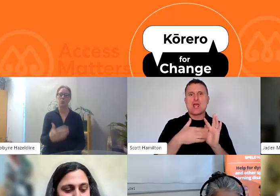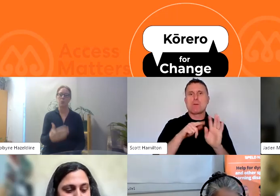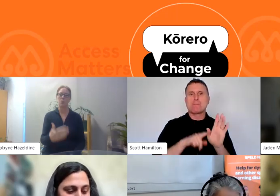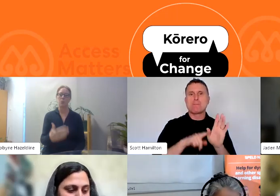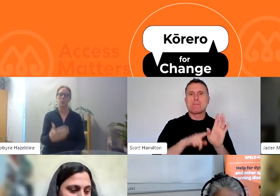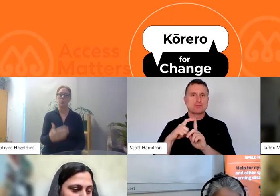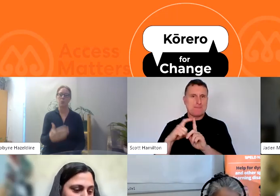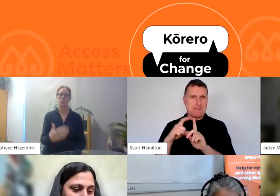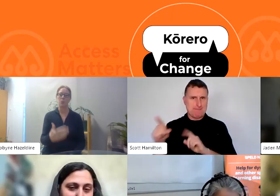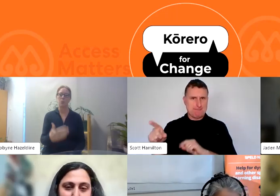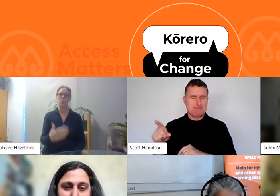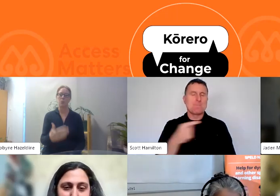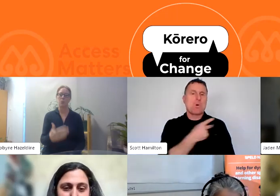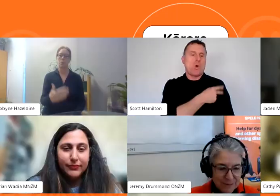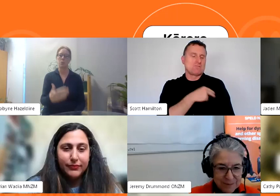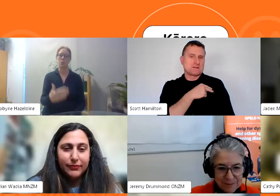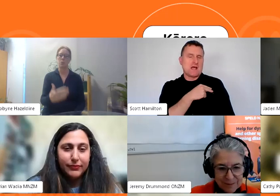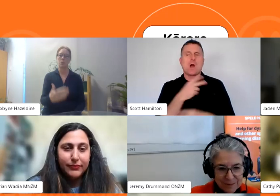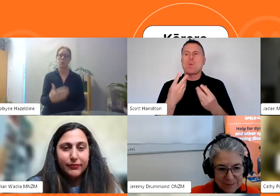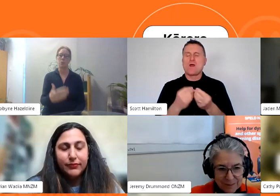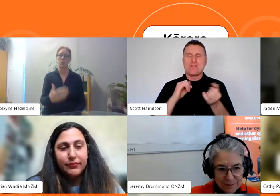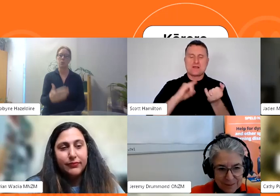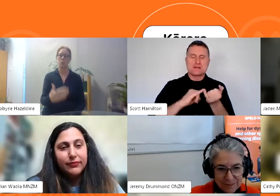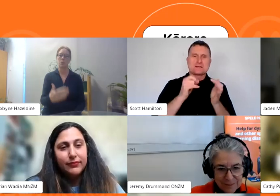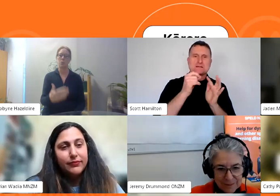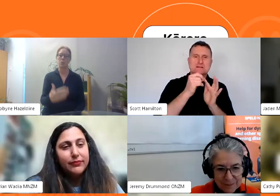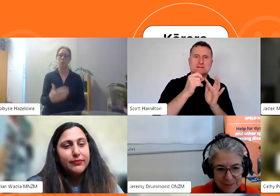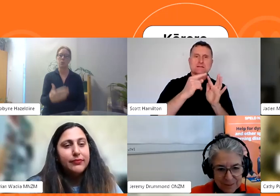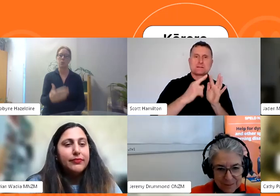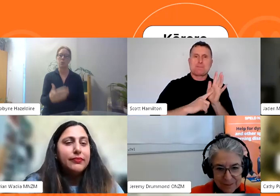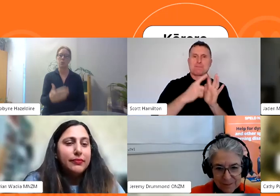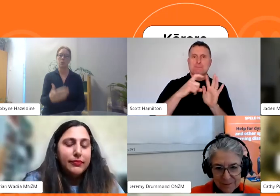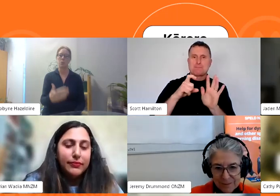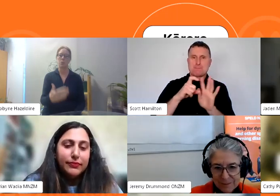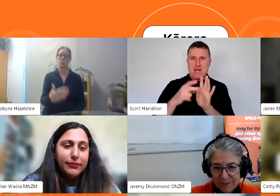for SPELD New Zealand; we have Cathy Pole, Resource Teacher of